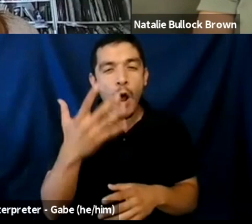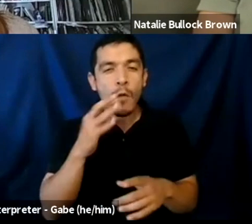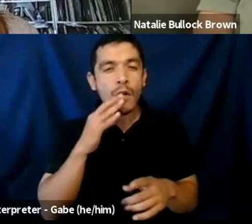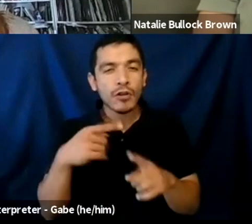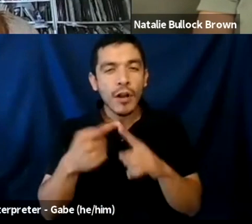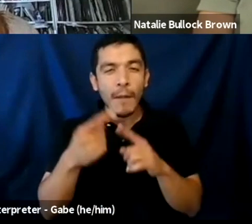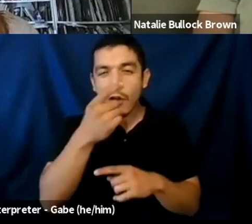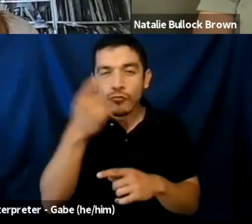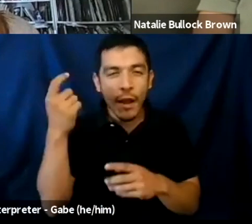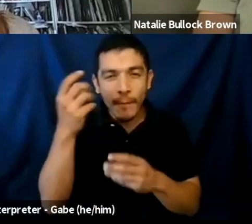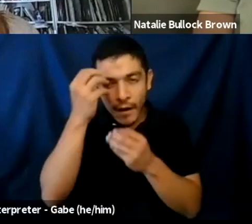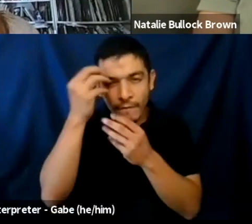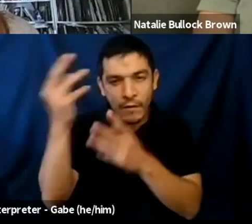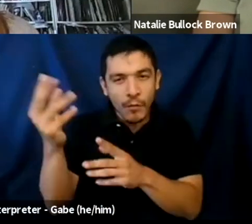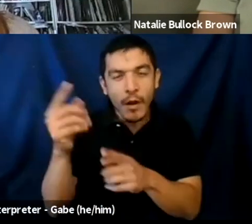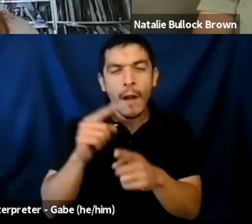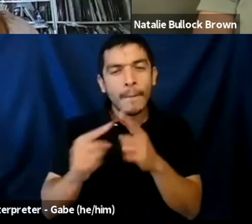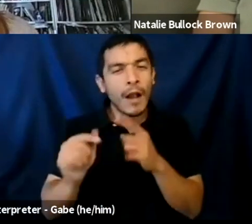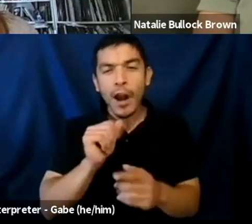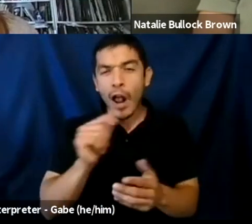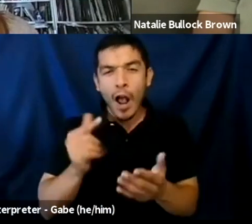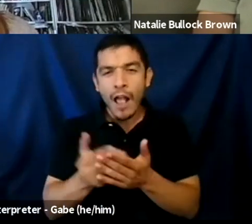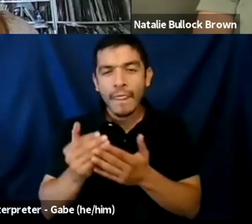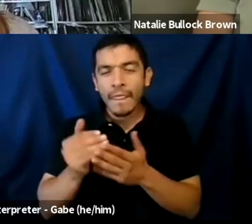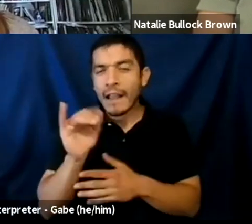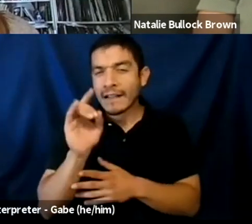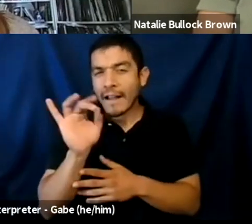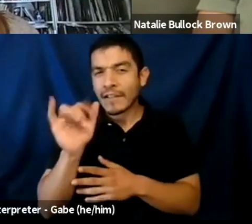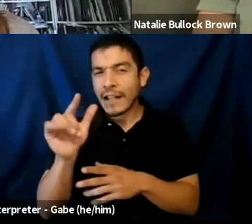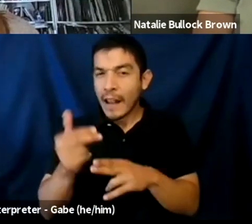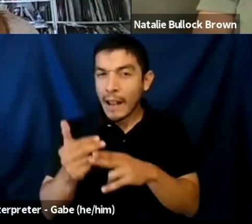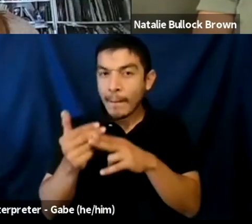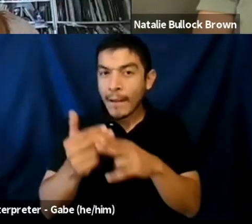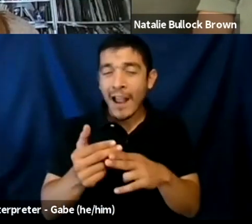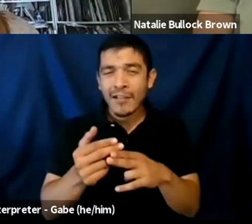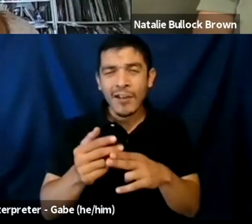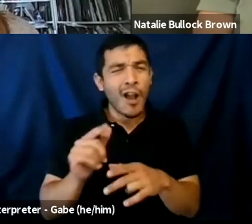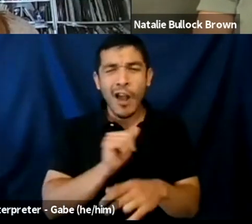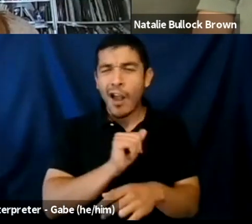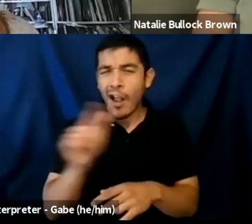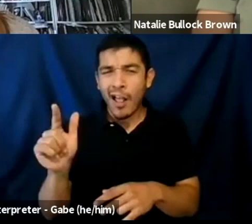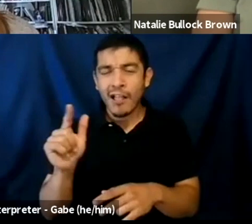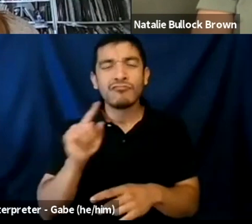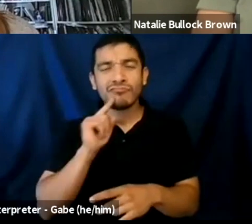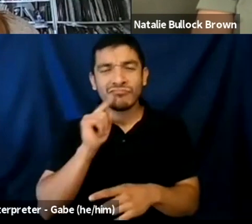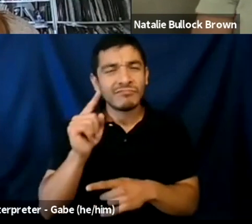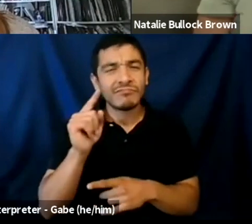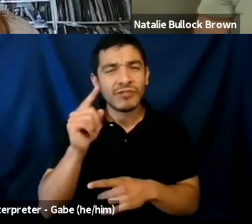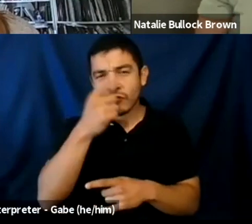but all of the things that Daffodil had mentioned were very much trauma informed. And I think oftentimes when we're thinking about,